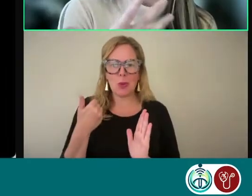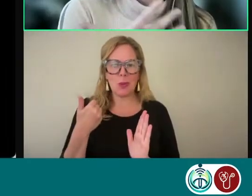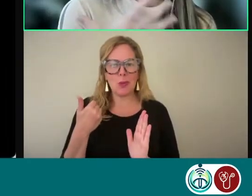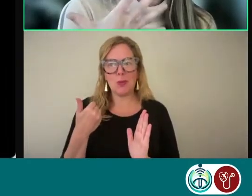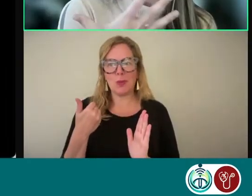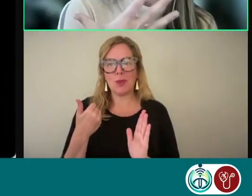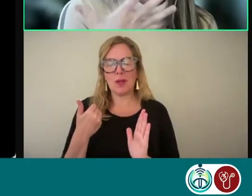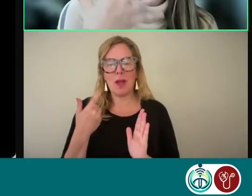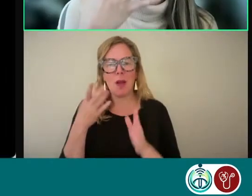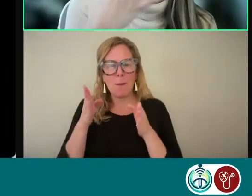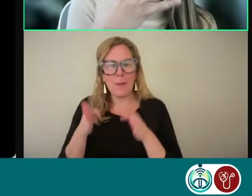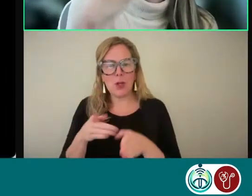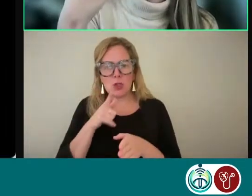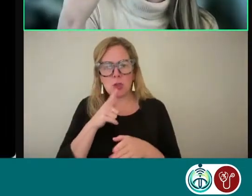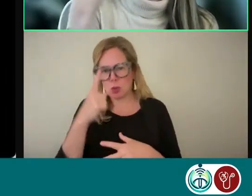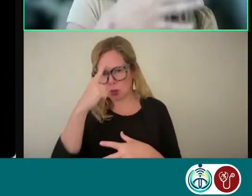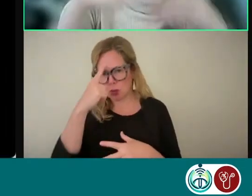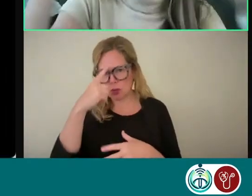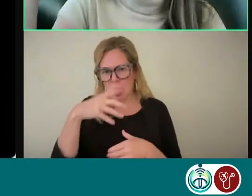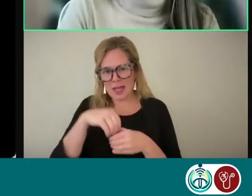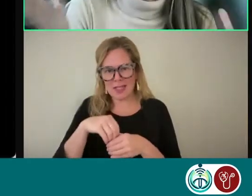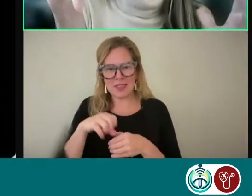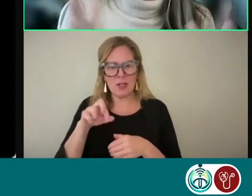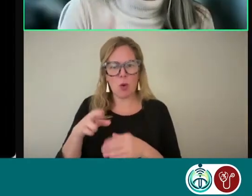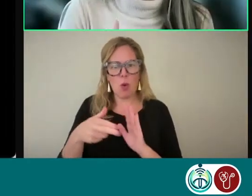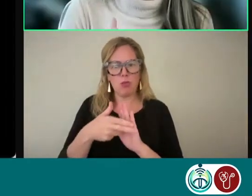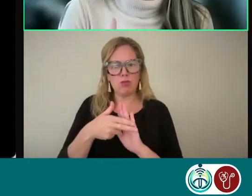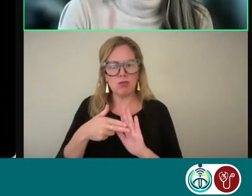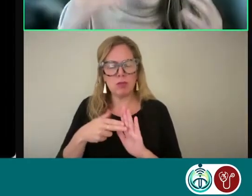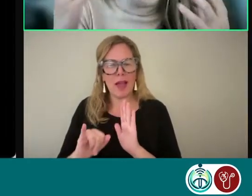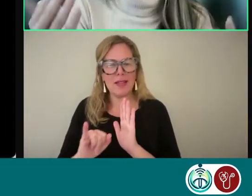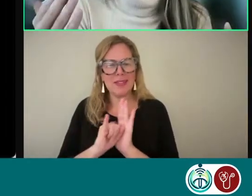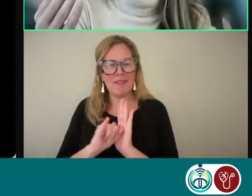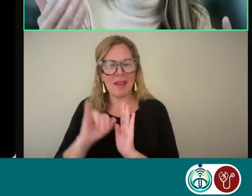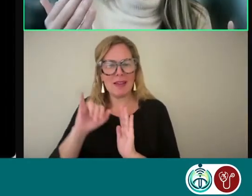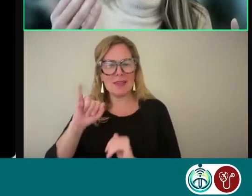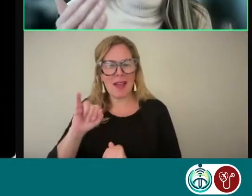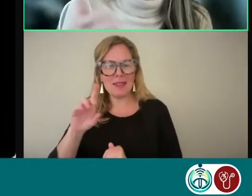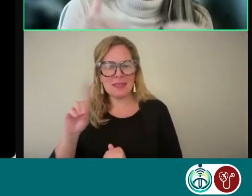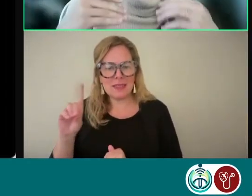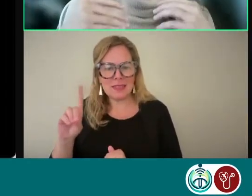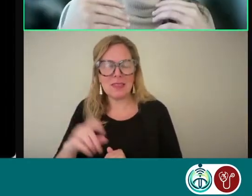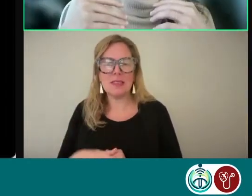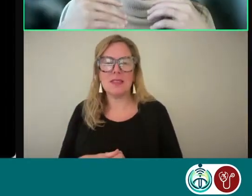or IDD in the moment of the clinical experience. You might have been taught that somebody expresses